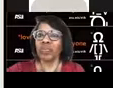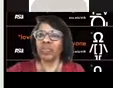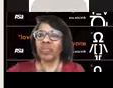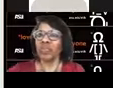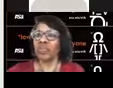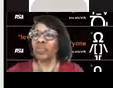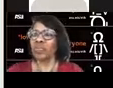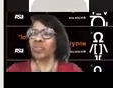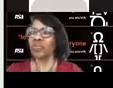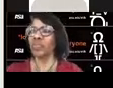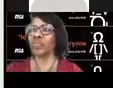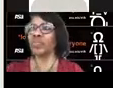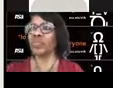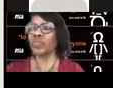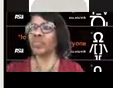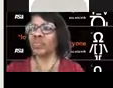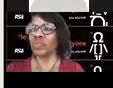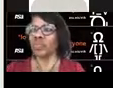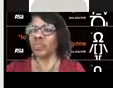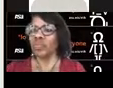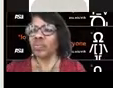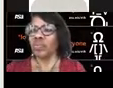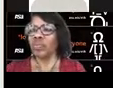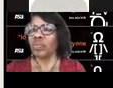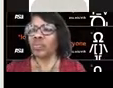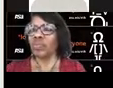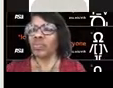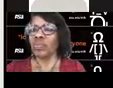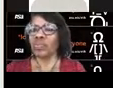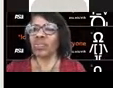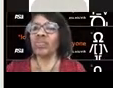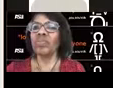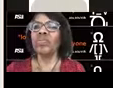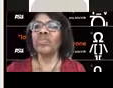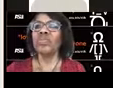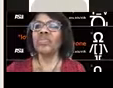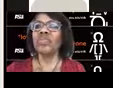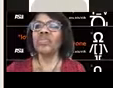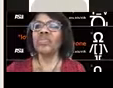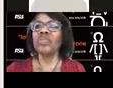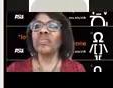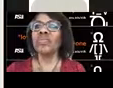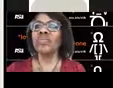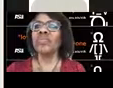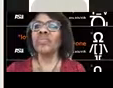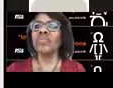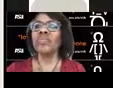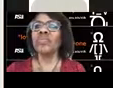There are people here who are working very much so on this notion of reciprocity and keeping it fore front of mind. We'll reduce our environmental impact.